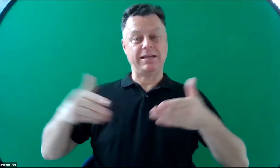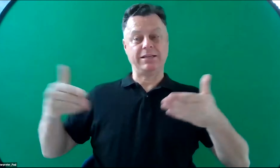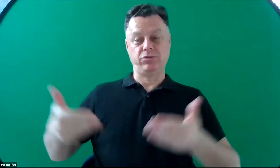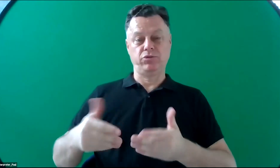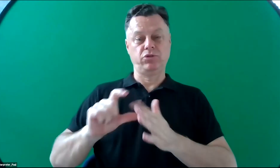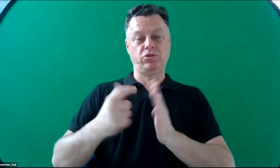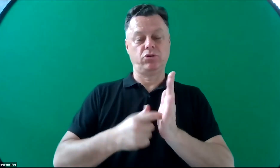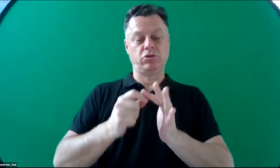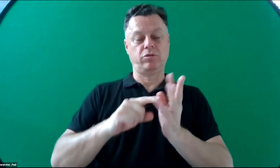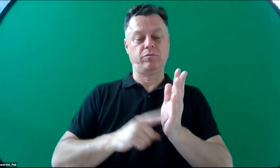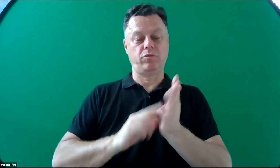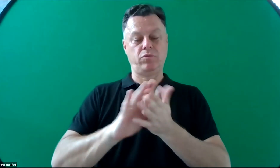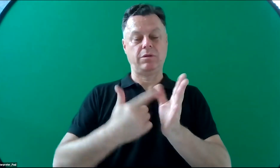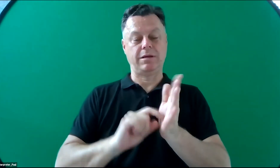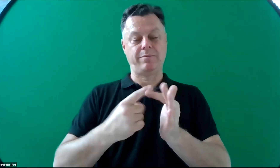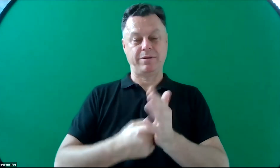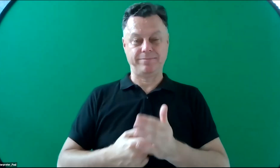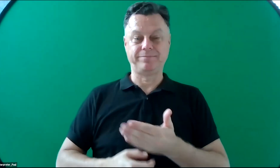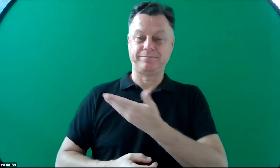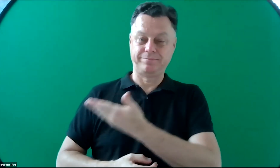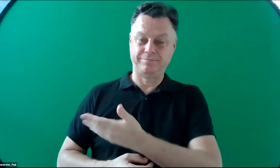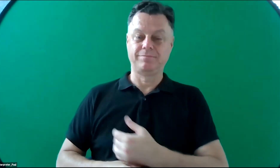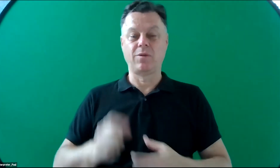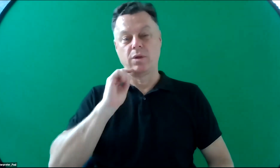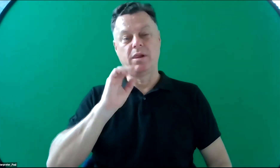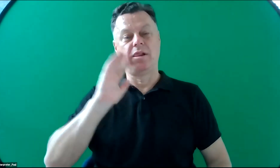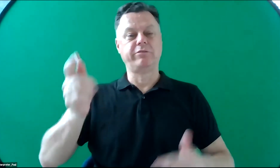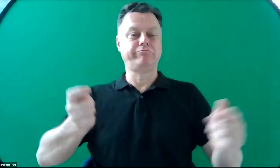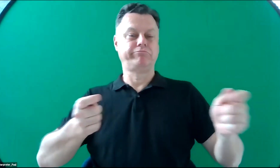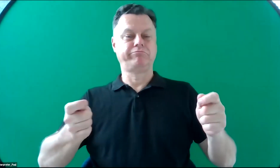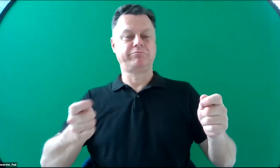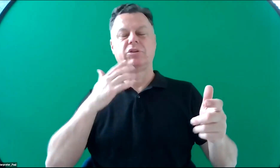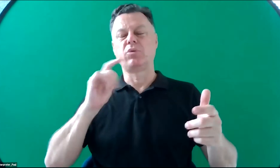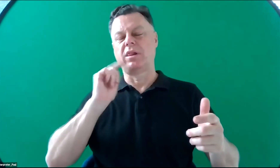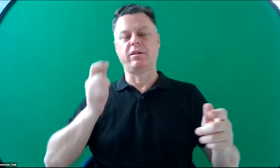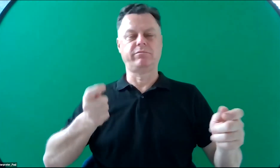Dr Paul Harpur will be presenting a panel session, facilitating a panel session on how to